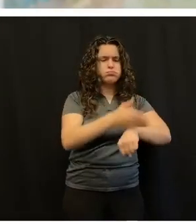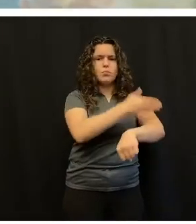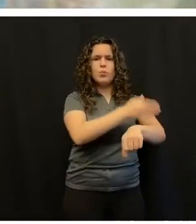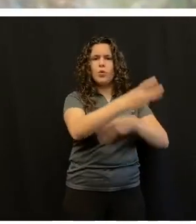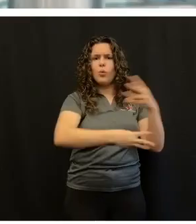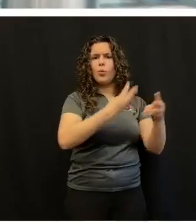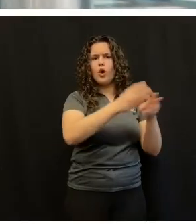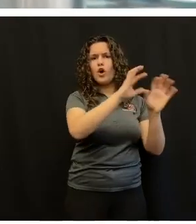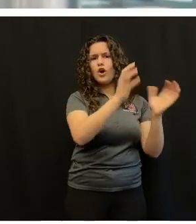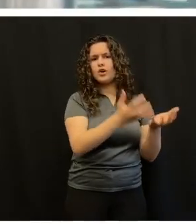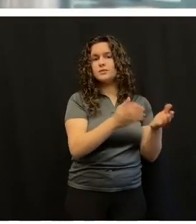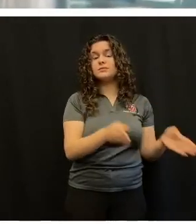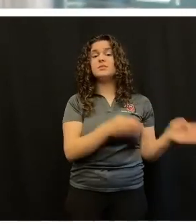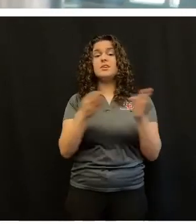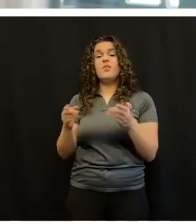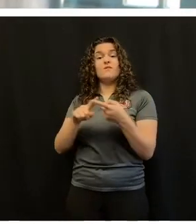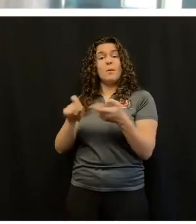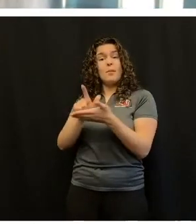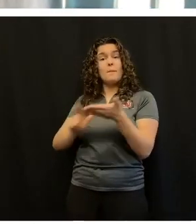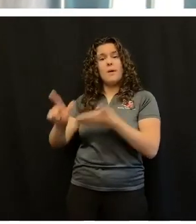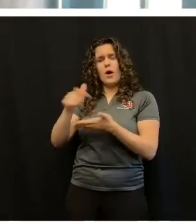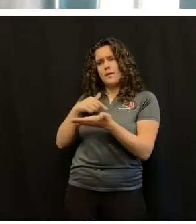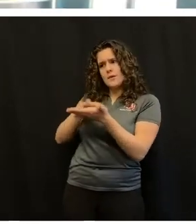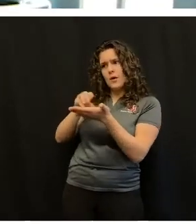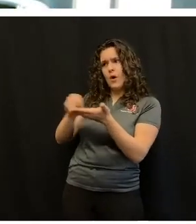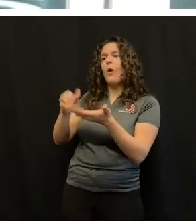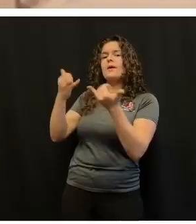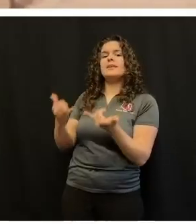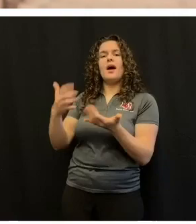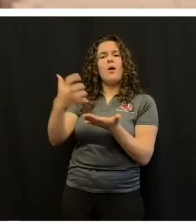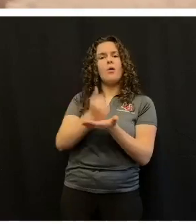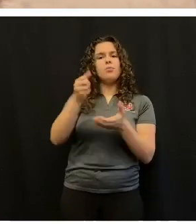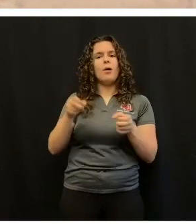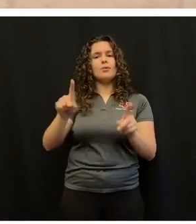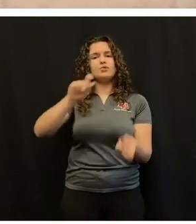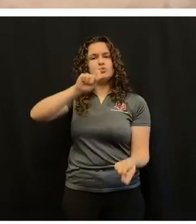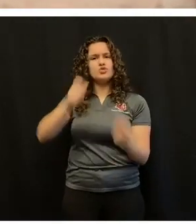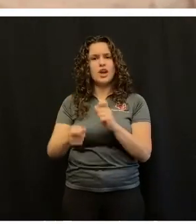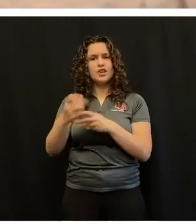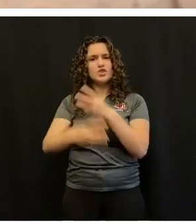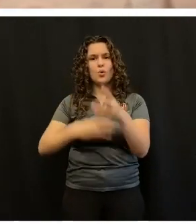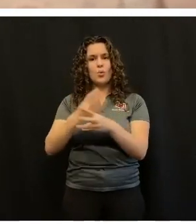I've been given the opportunity to change my world. [Sara] To change our world.